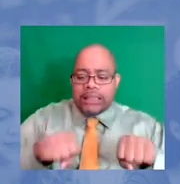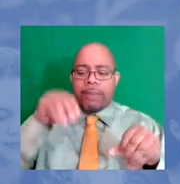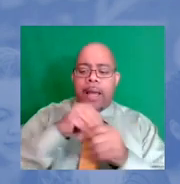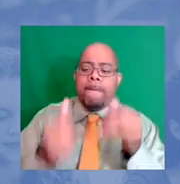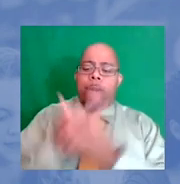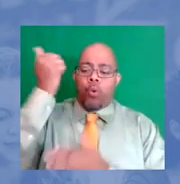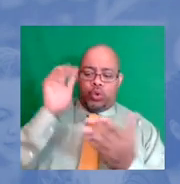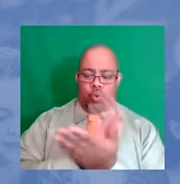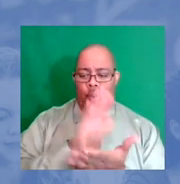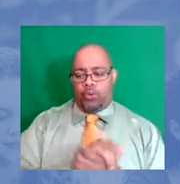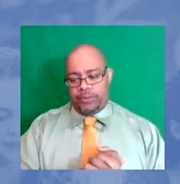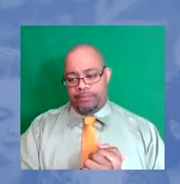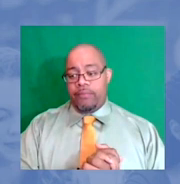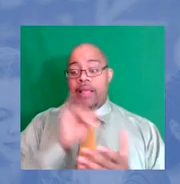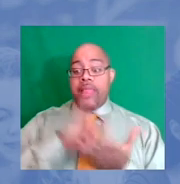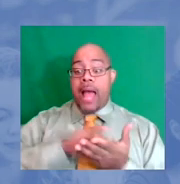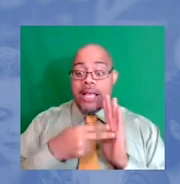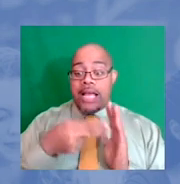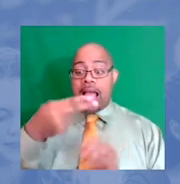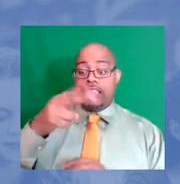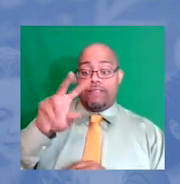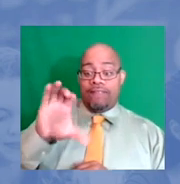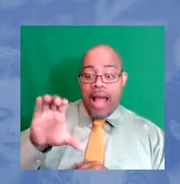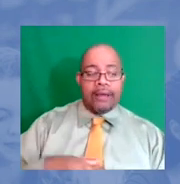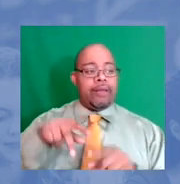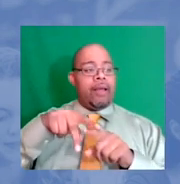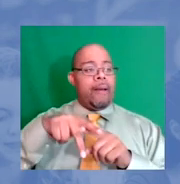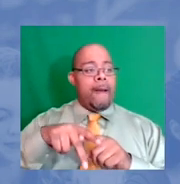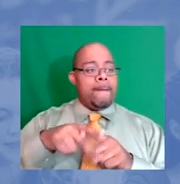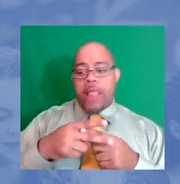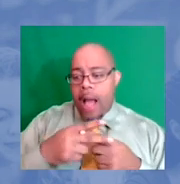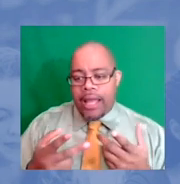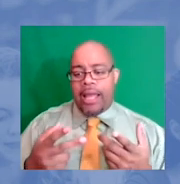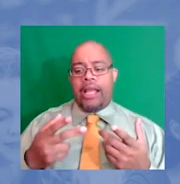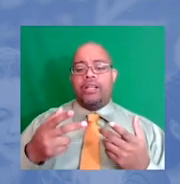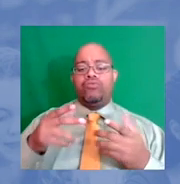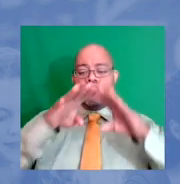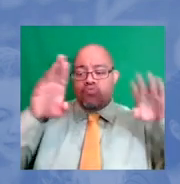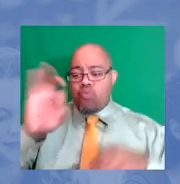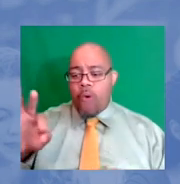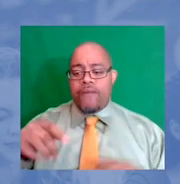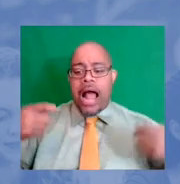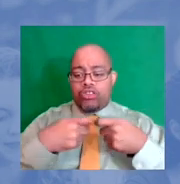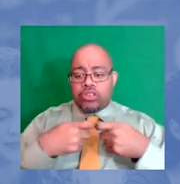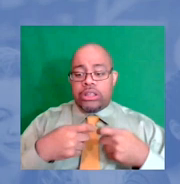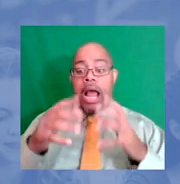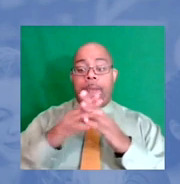THAT MEANS HVAC, PLUMBING, ROOFING, ELECTRICITY, AND THE AMERICAN JOBS PLAN PROPOSES $100 BILLION